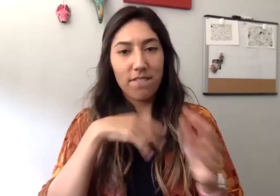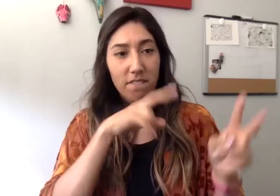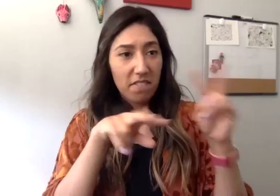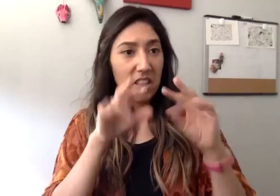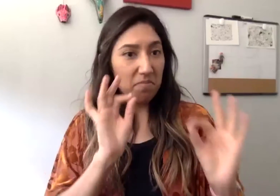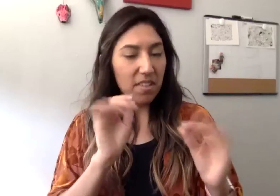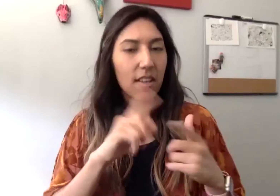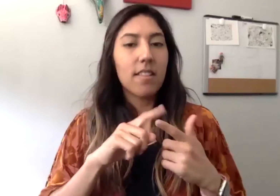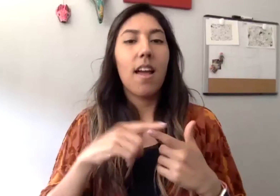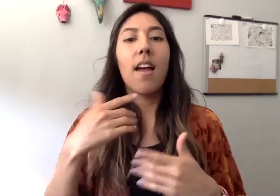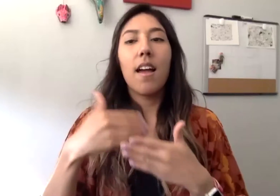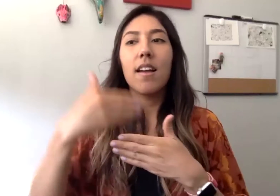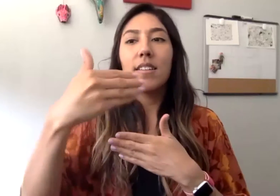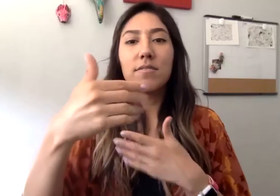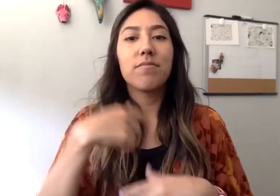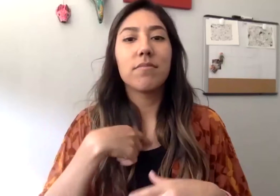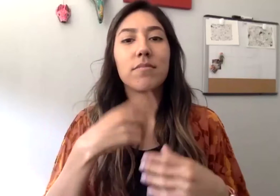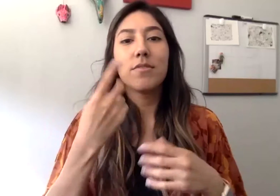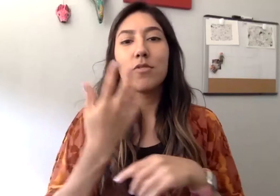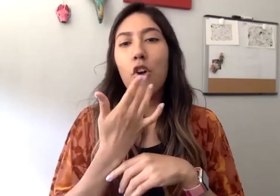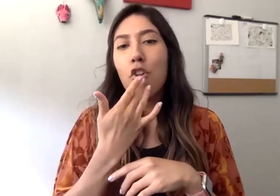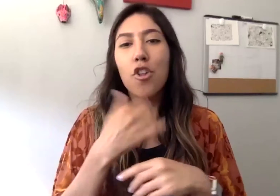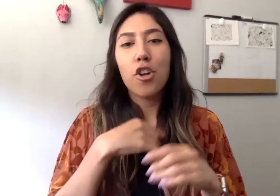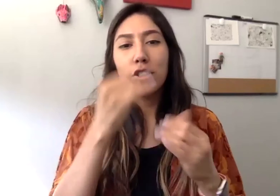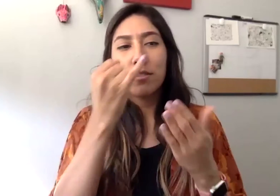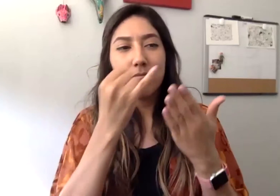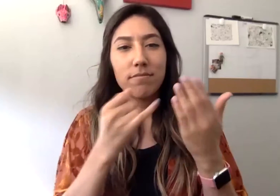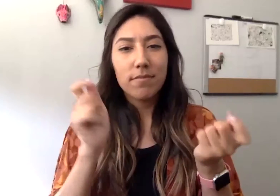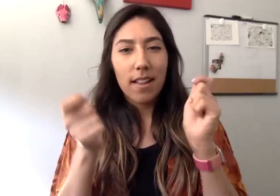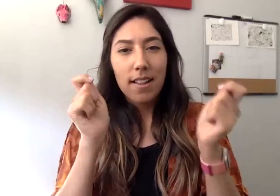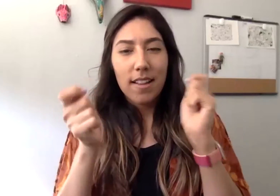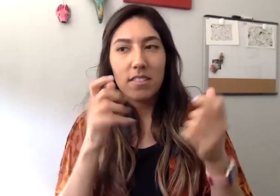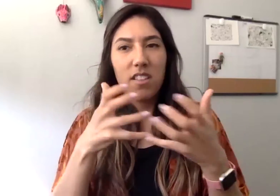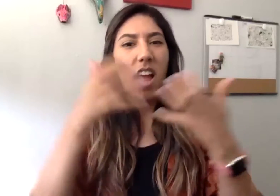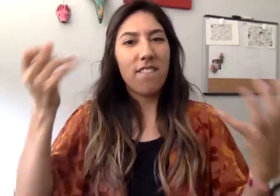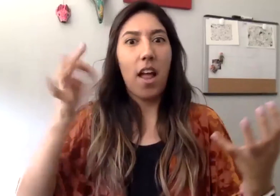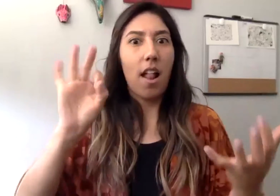fun and easy to edit. I started the process with an outline draft and then